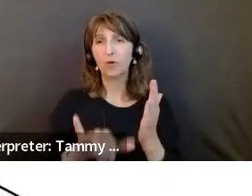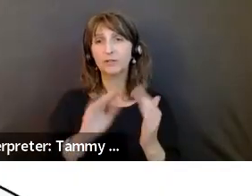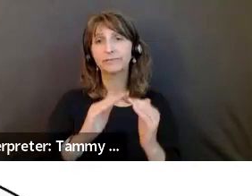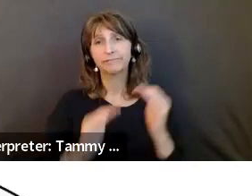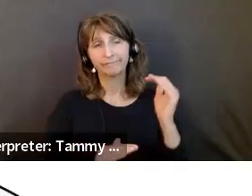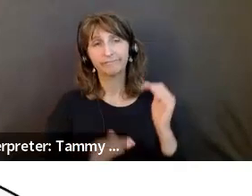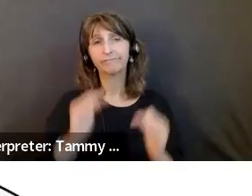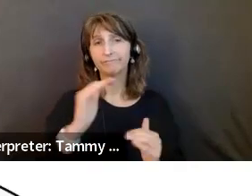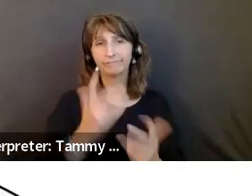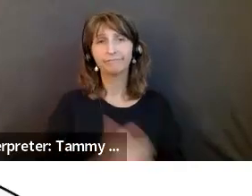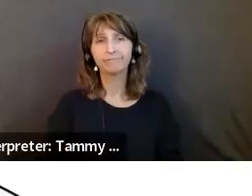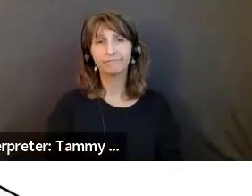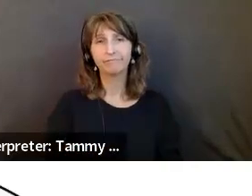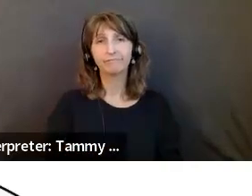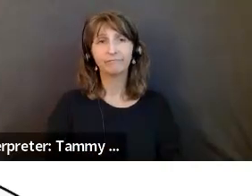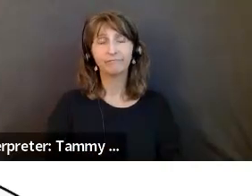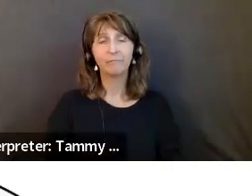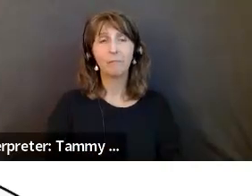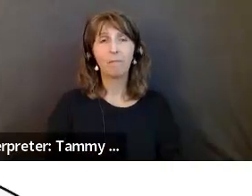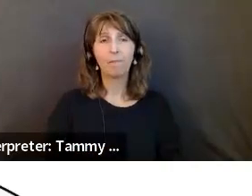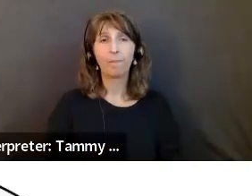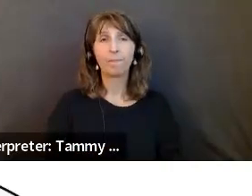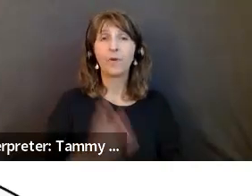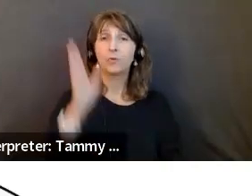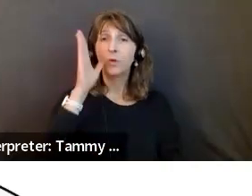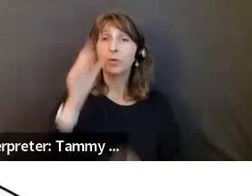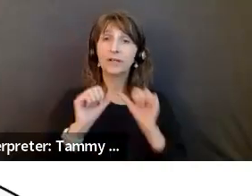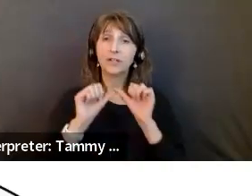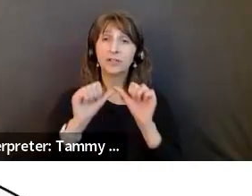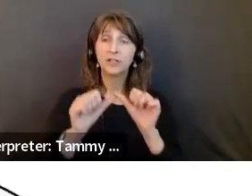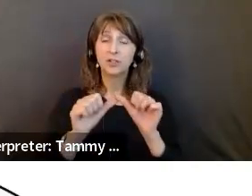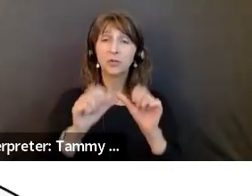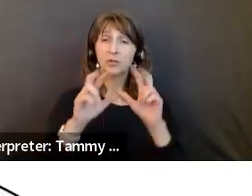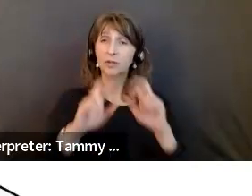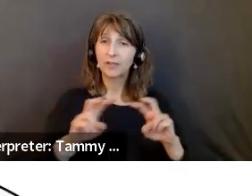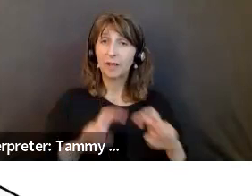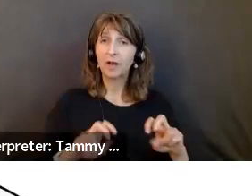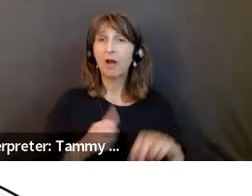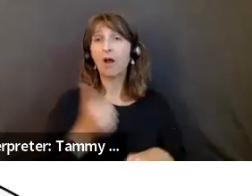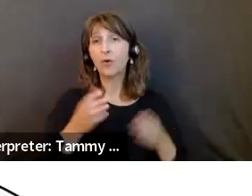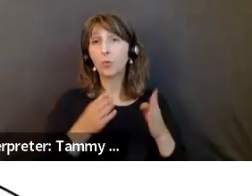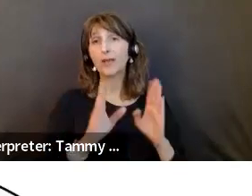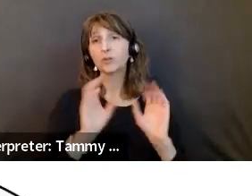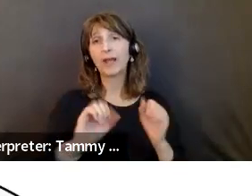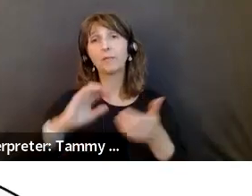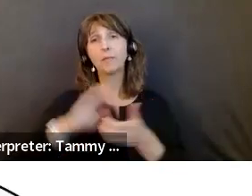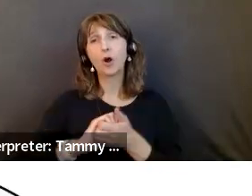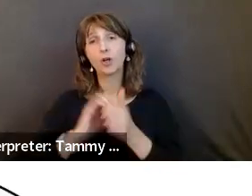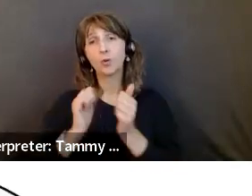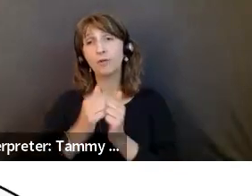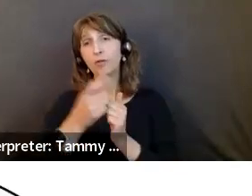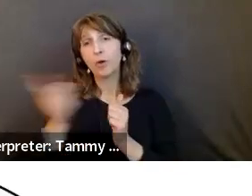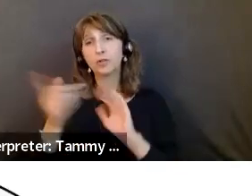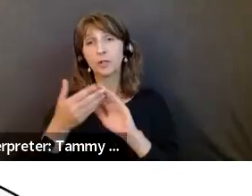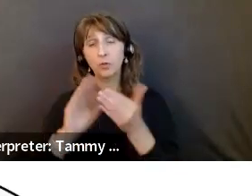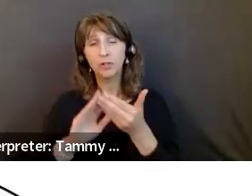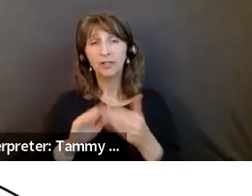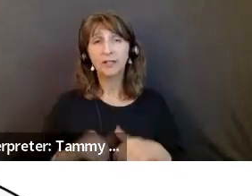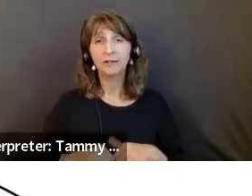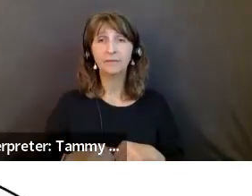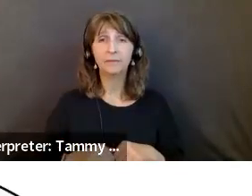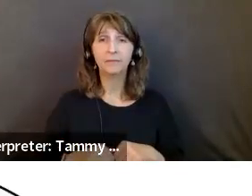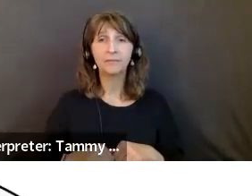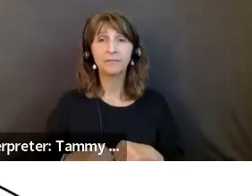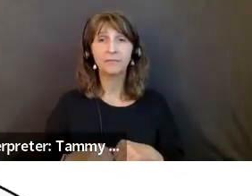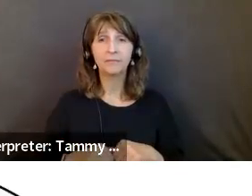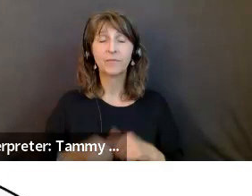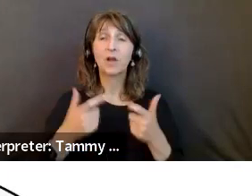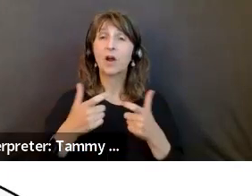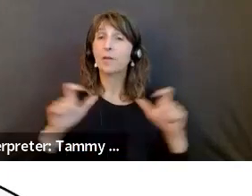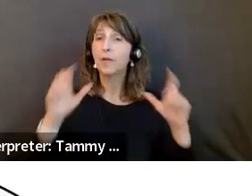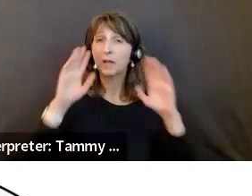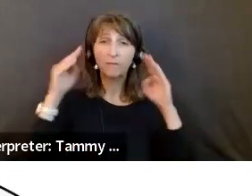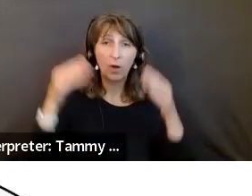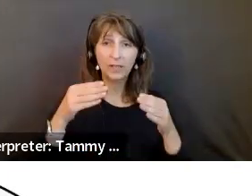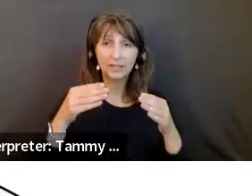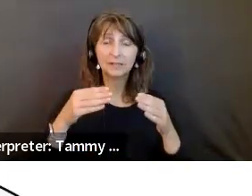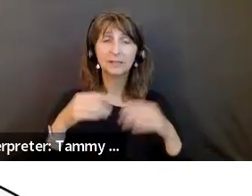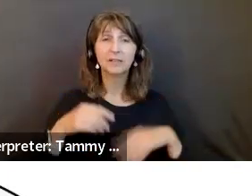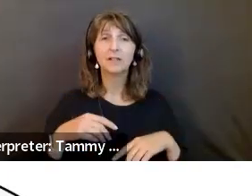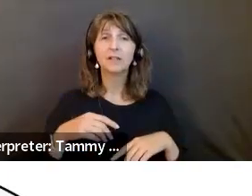Will be continuing to look at additional ways to partner. With community members with other sectors and our big focus is making sure that the ship is not just focused on one thing, right?